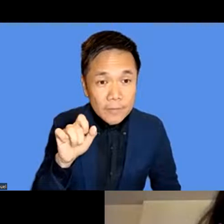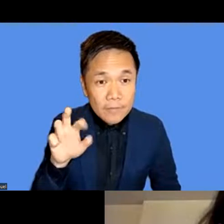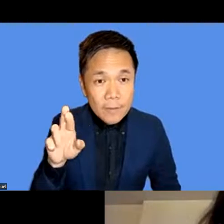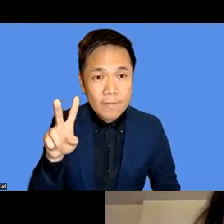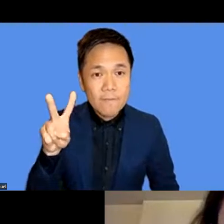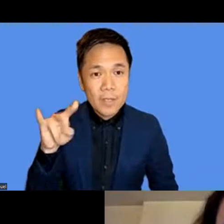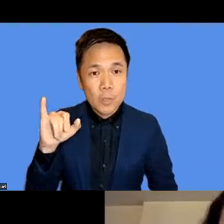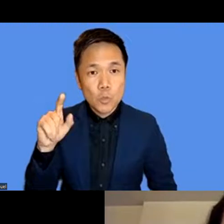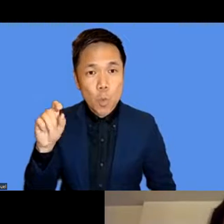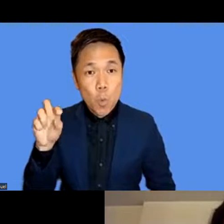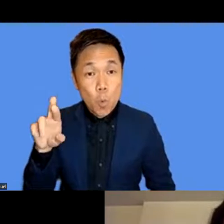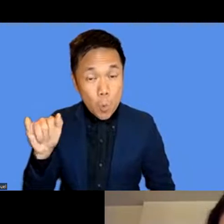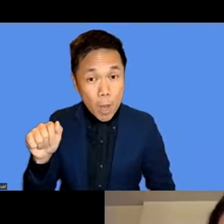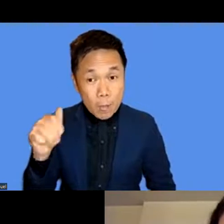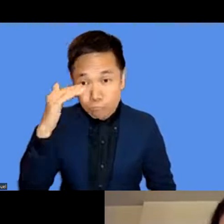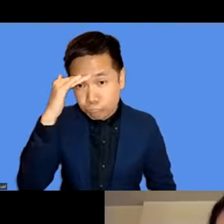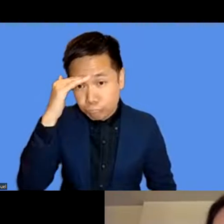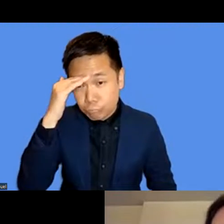Please, take the floor.